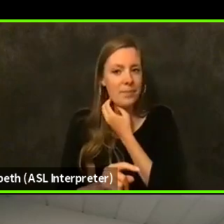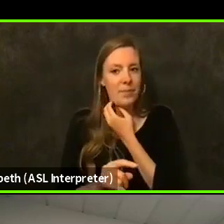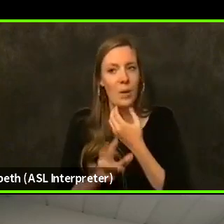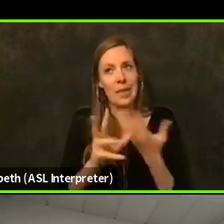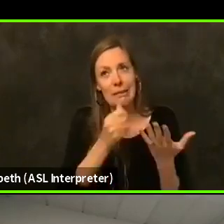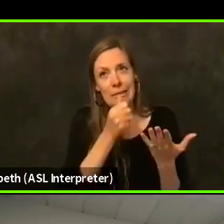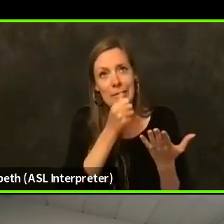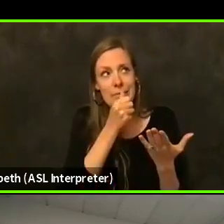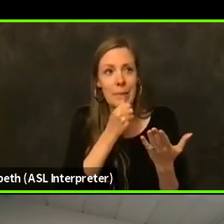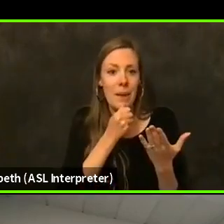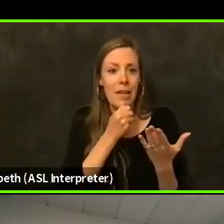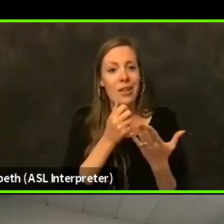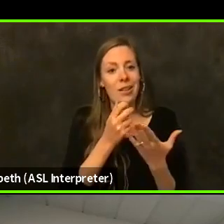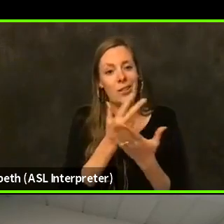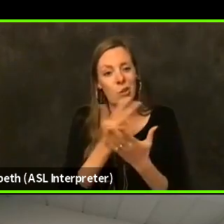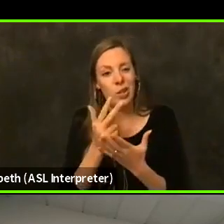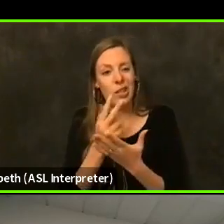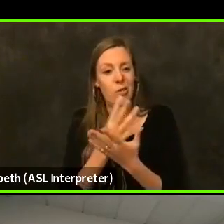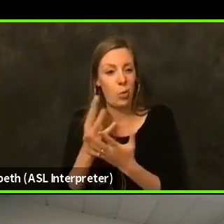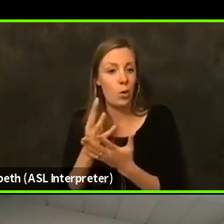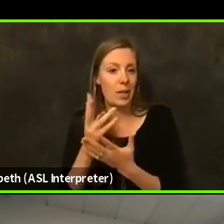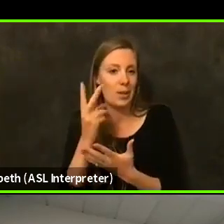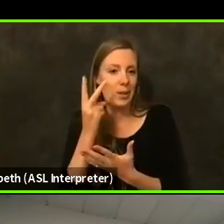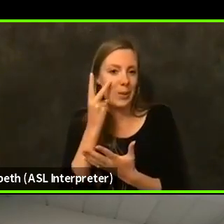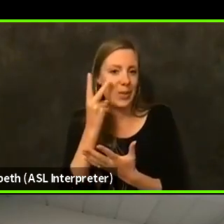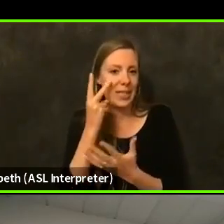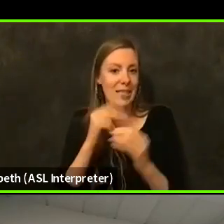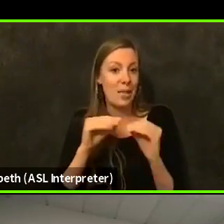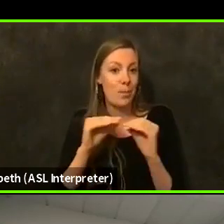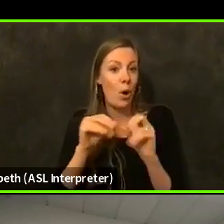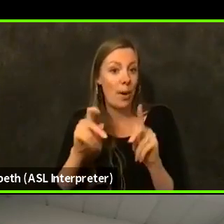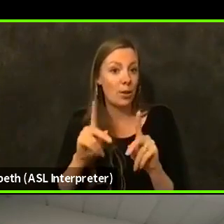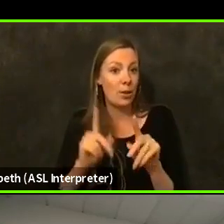And over the next three to four weeks, we should start to see more opportunities come up.